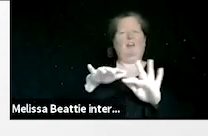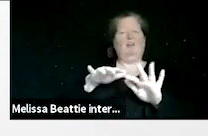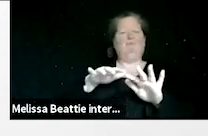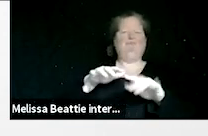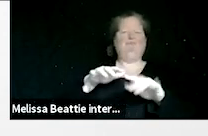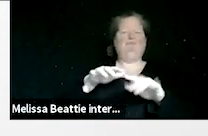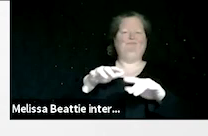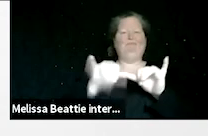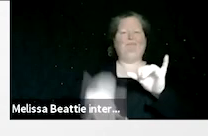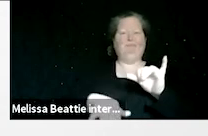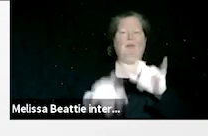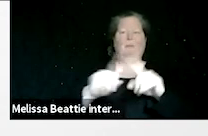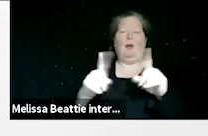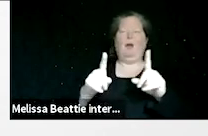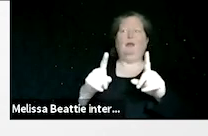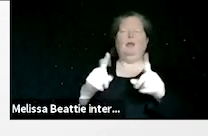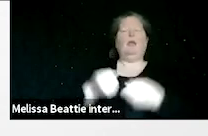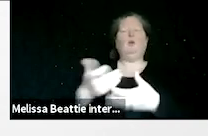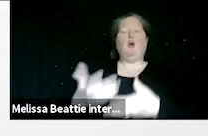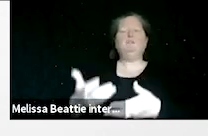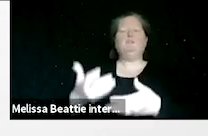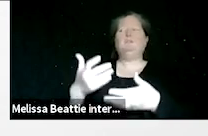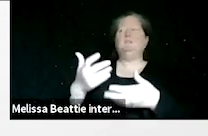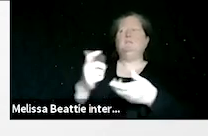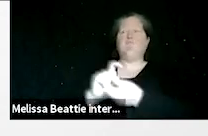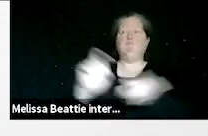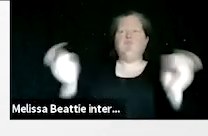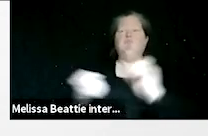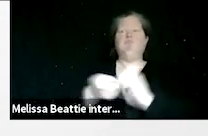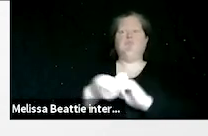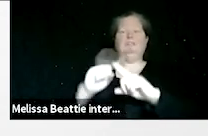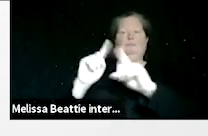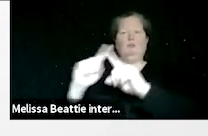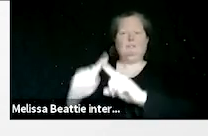Ben Woelk: Outside of our field. And I don't want to talk to a bunch of technologists,